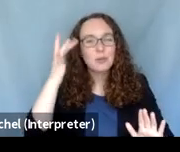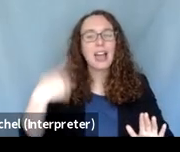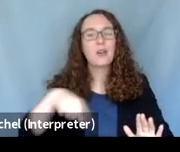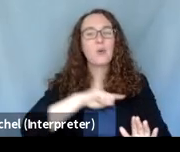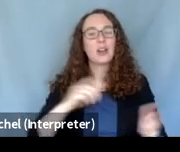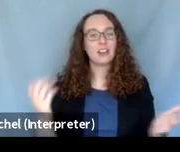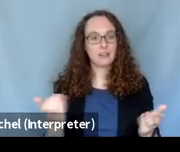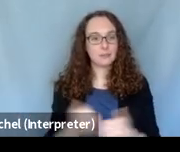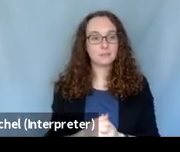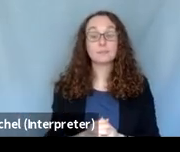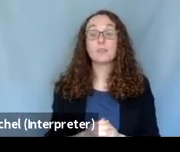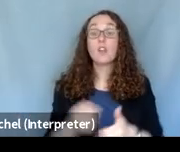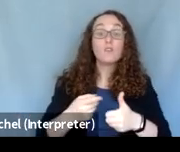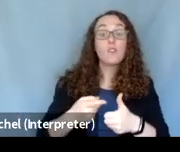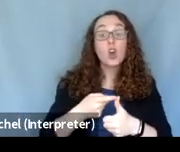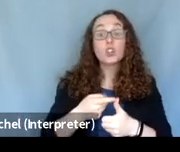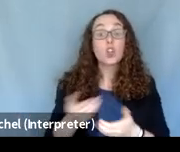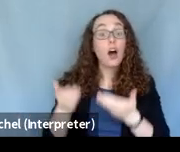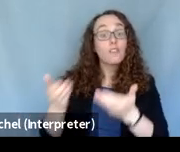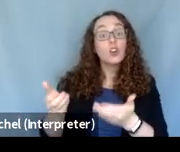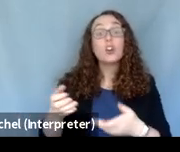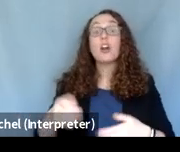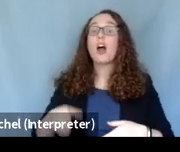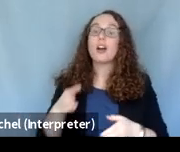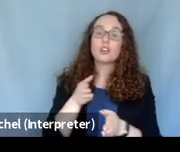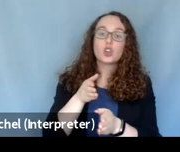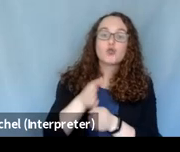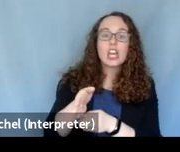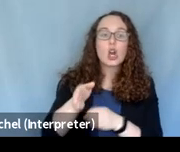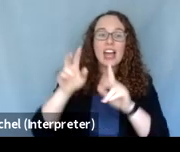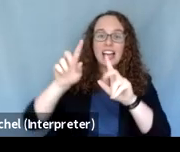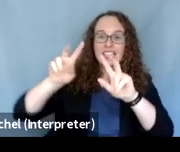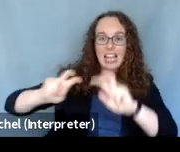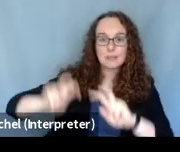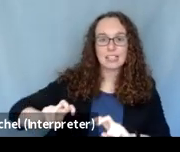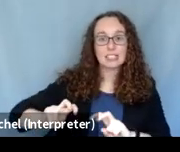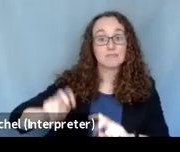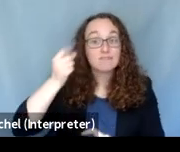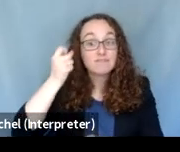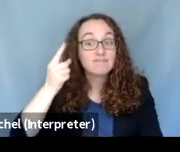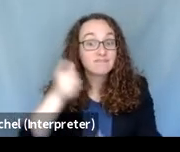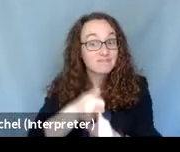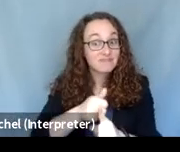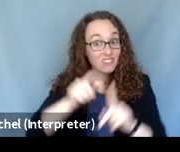tests and we're not going to test your IQ. We're not going to ask you to assemble something in front of us and